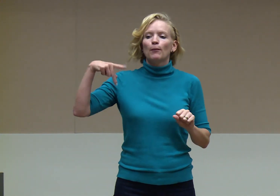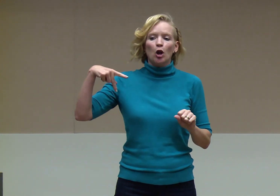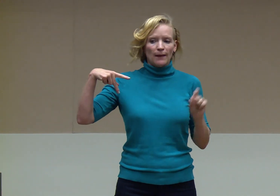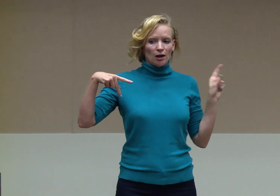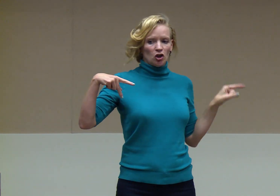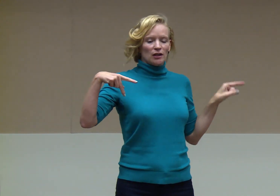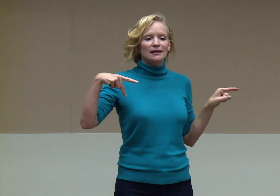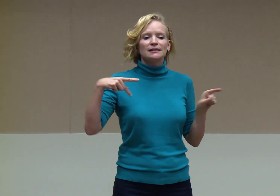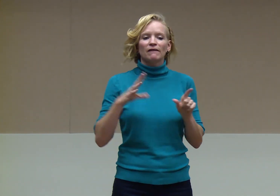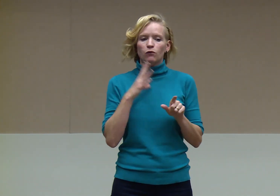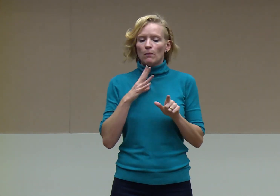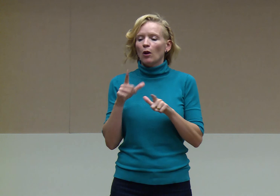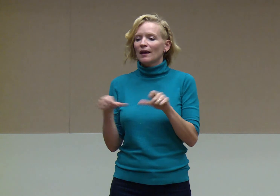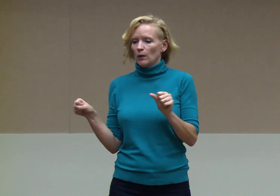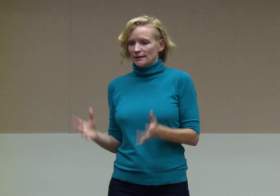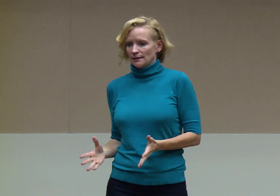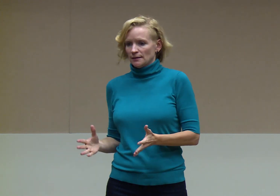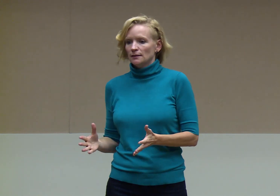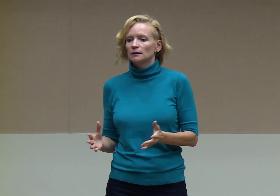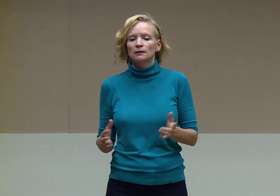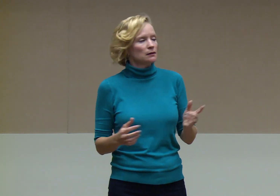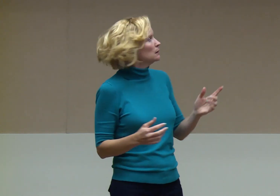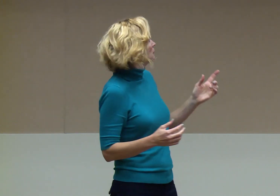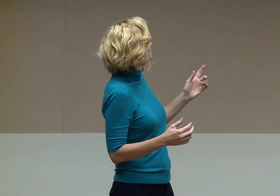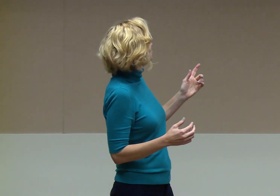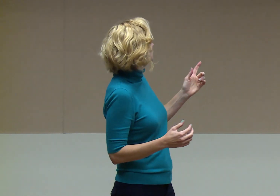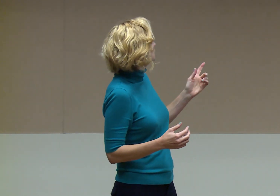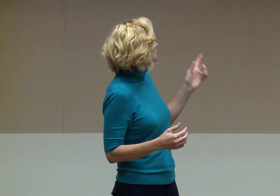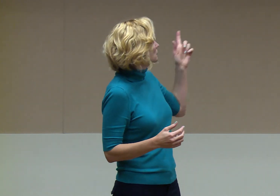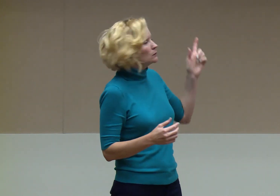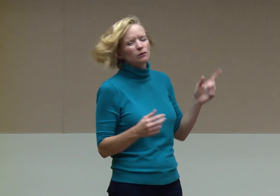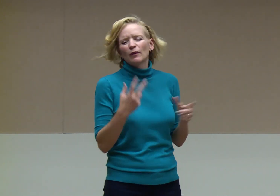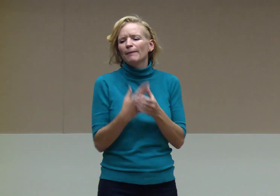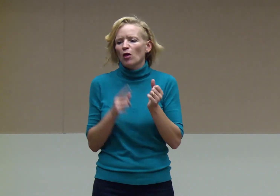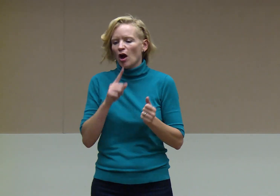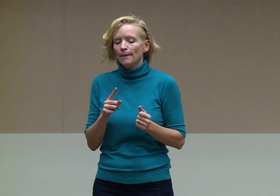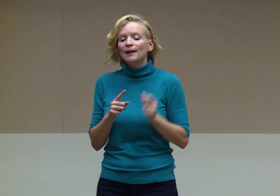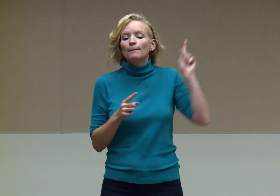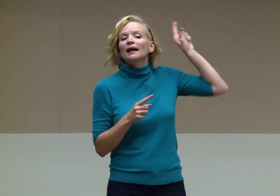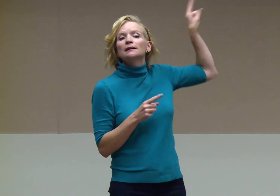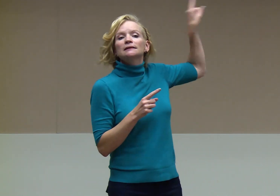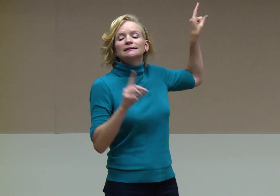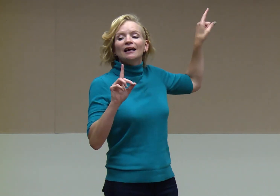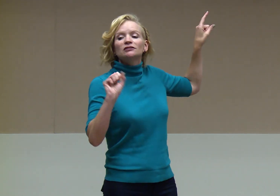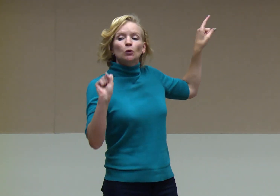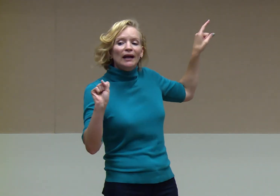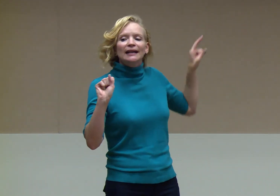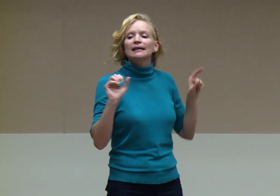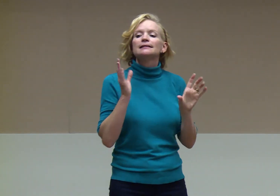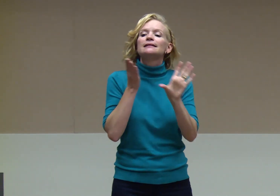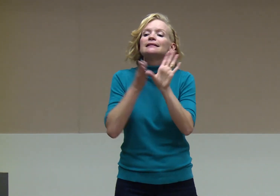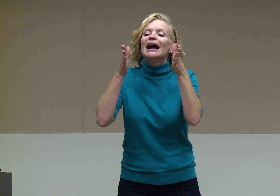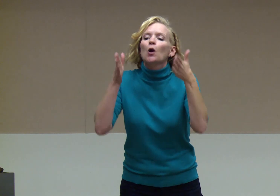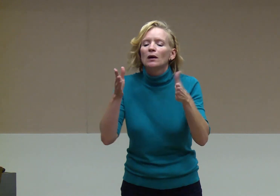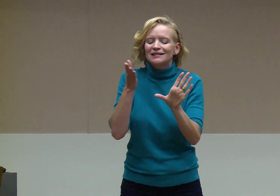and linguistics. David Perlmutter, a former linguist, well, both of them are,